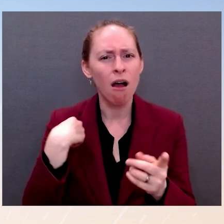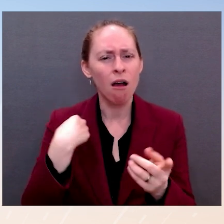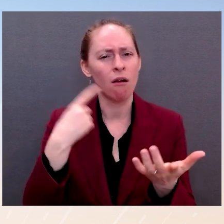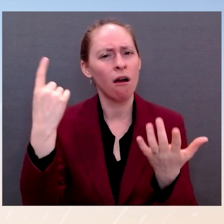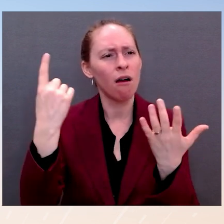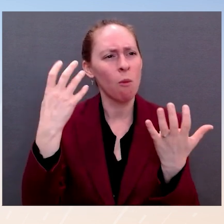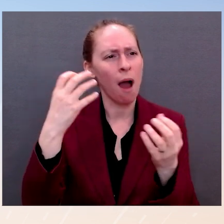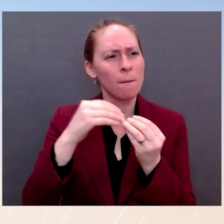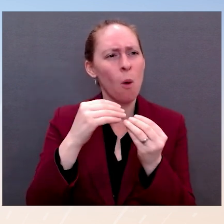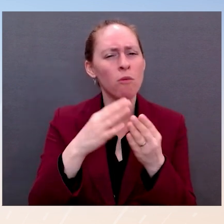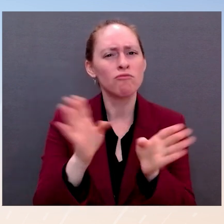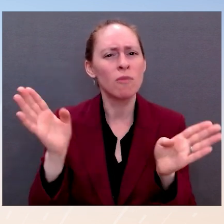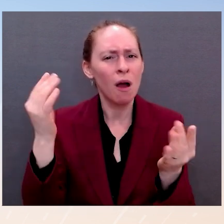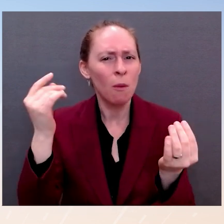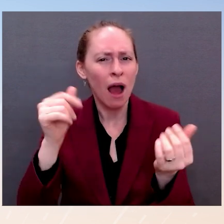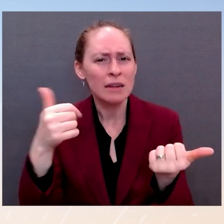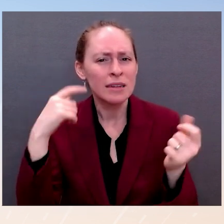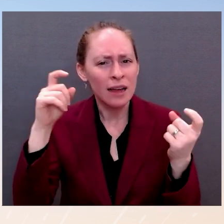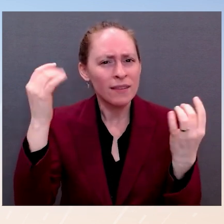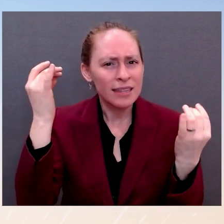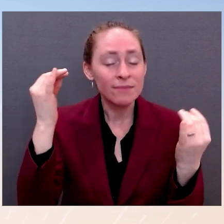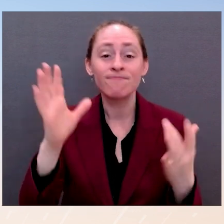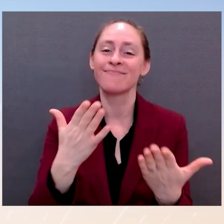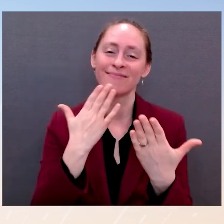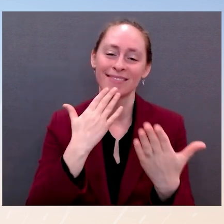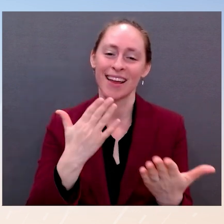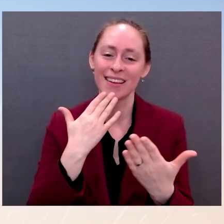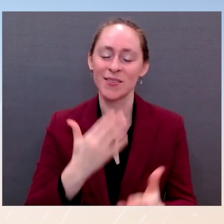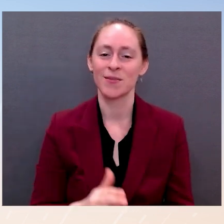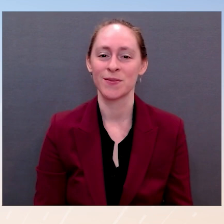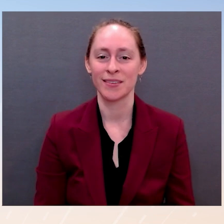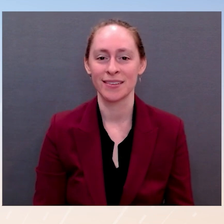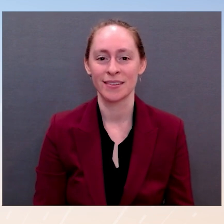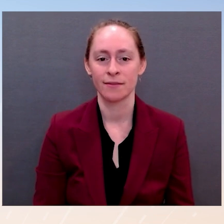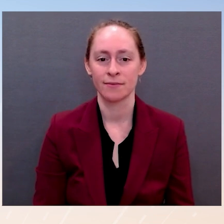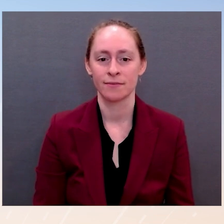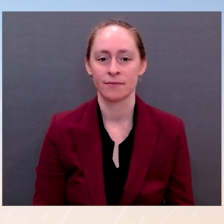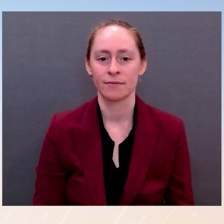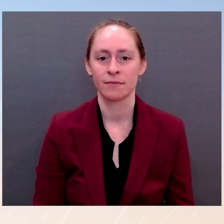Dr. Brown: Thank you so much, Dr. Jefferies Leonard, and thank you.